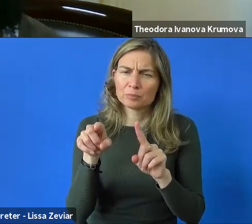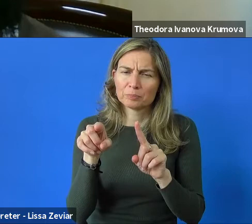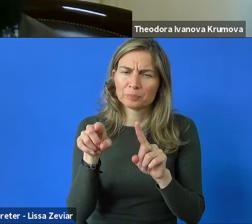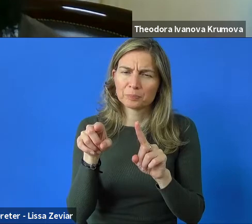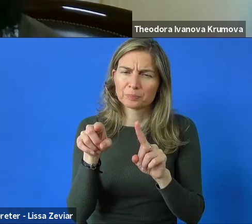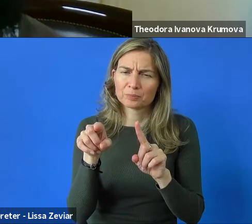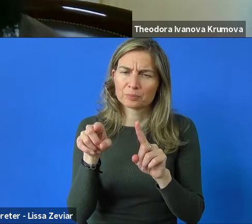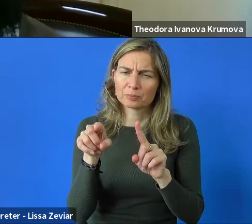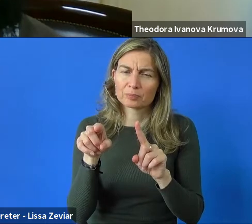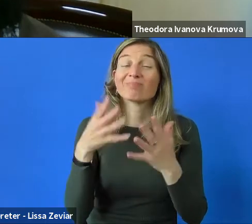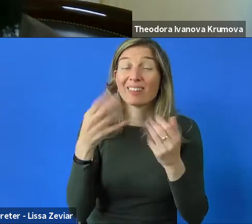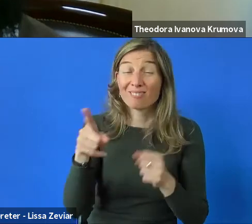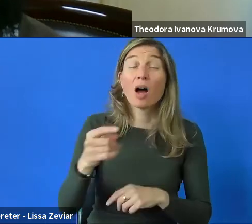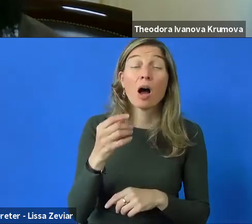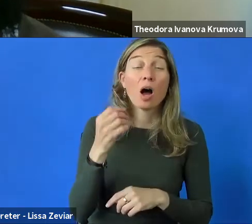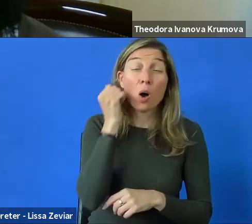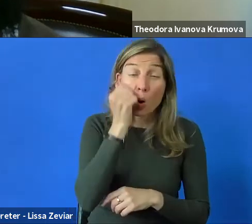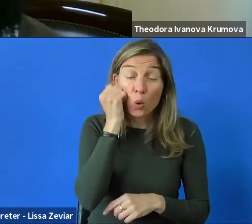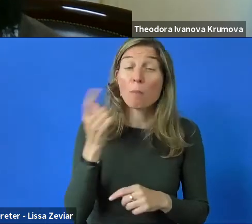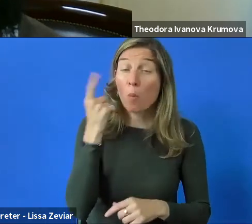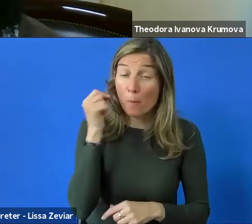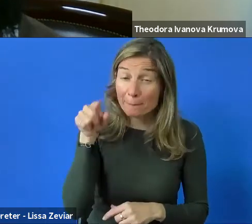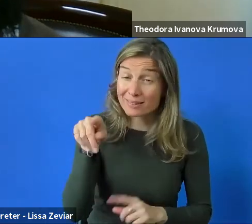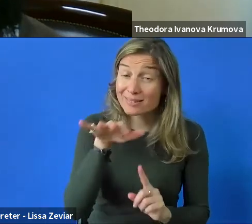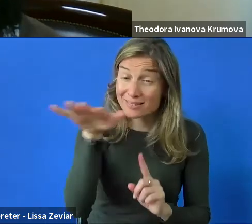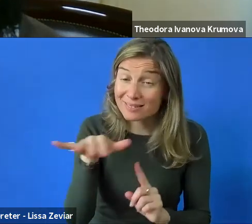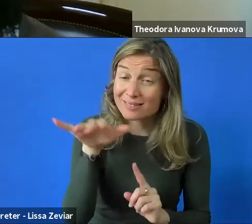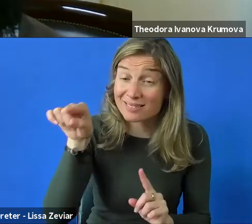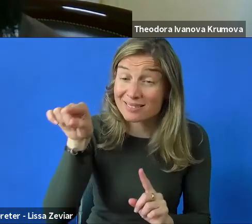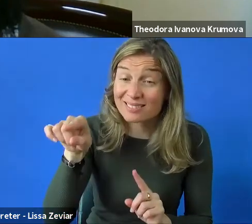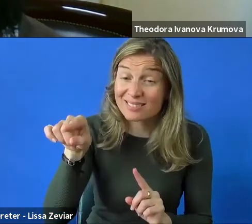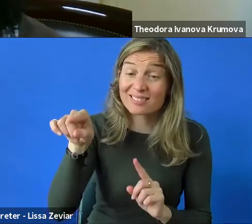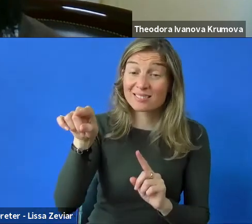where Roma women were living, and she was offering her services